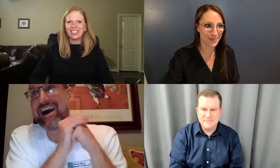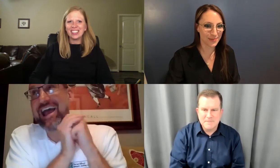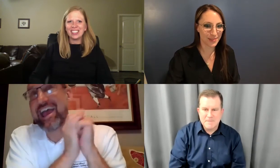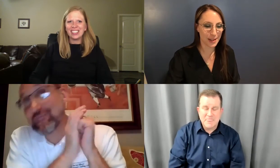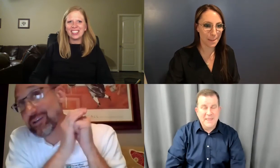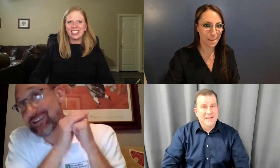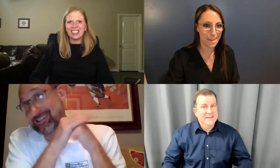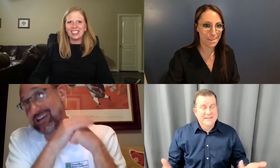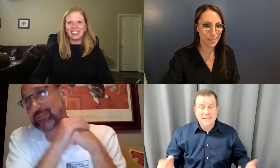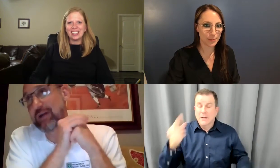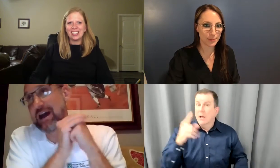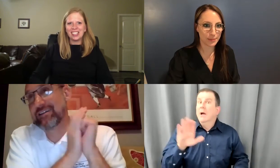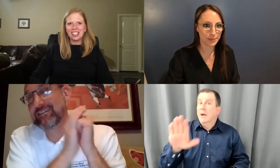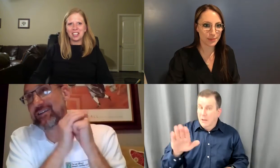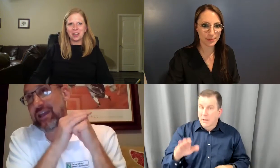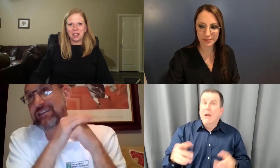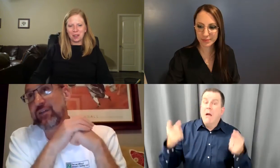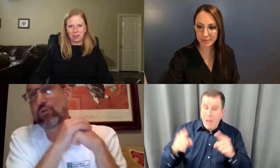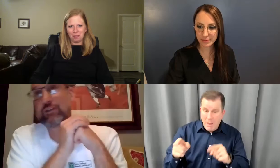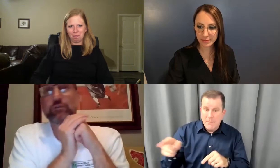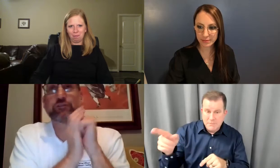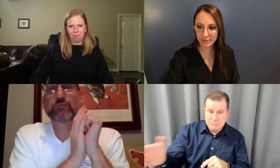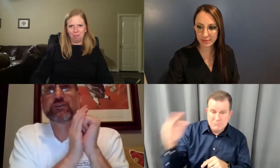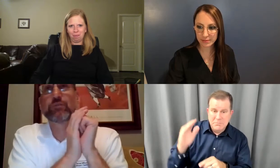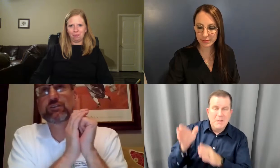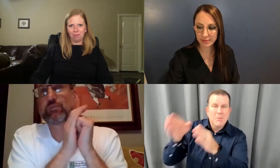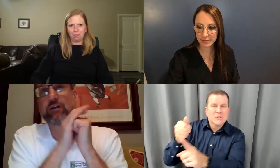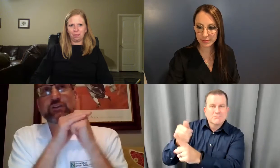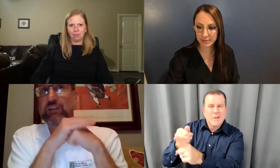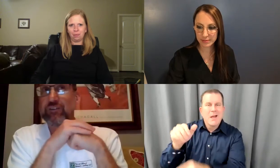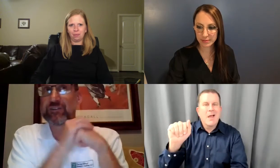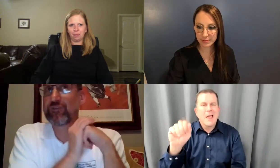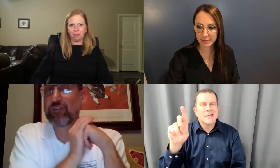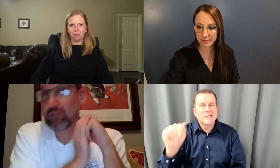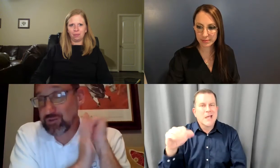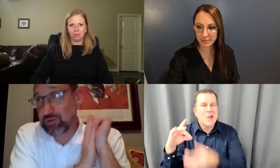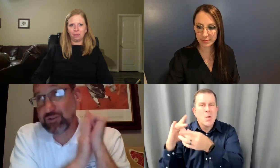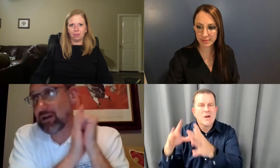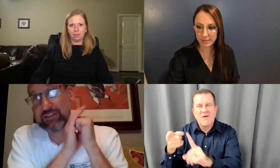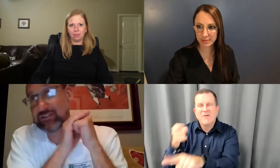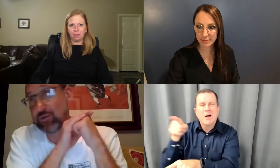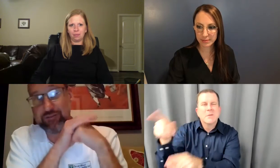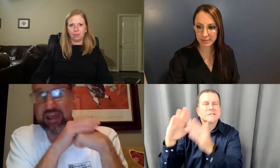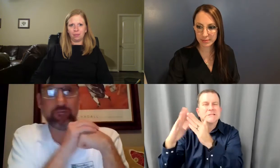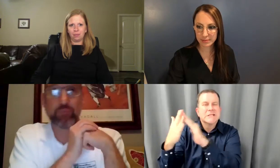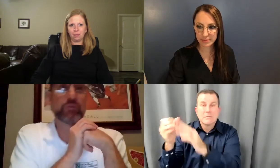I have been contacted by ADA coordinators from some municipalities, but even some very large municipalities don't even have,